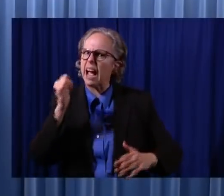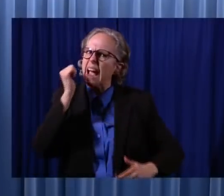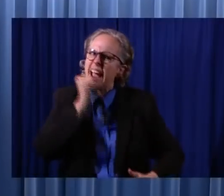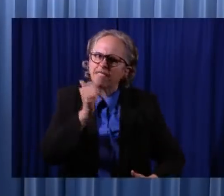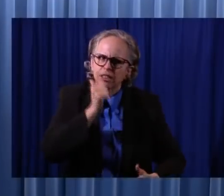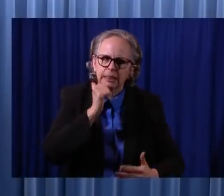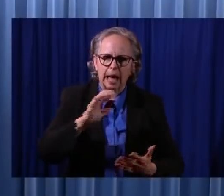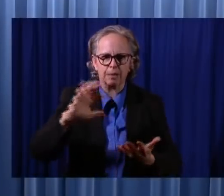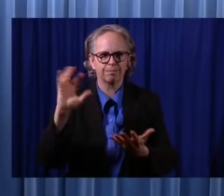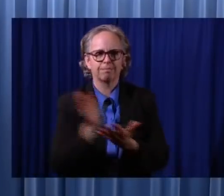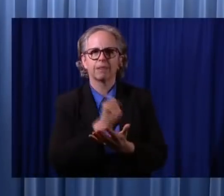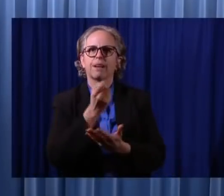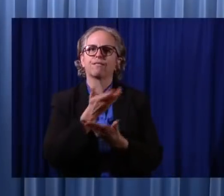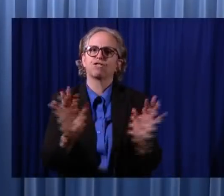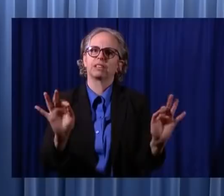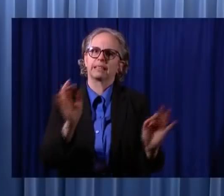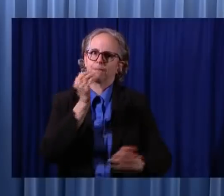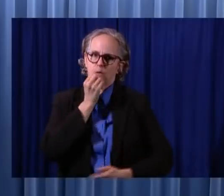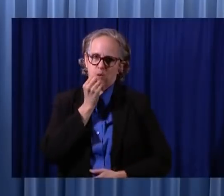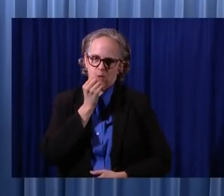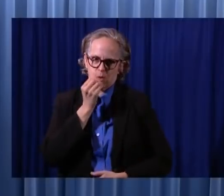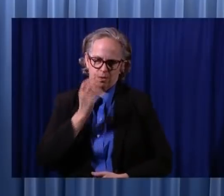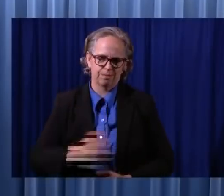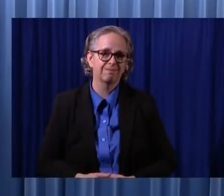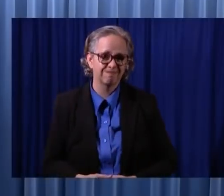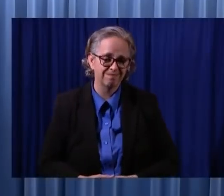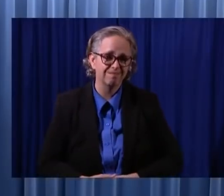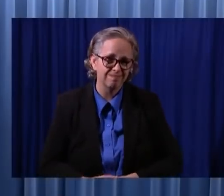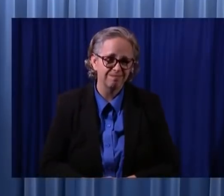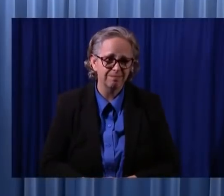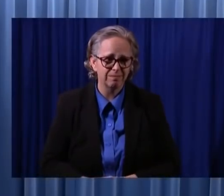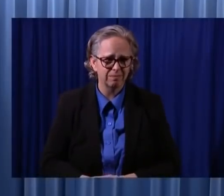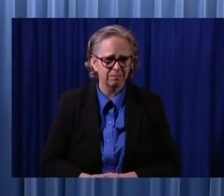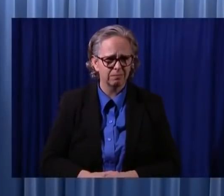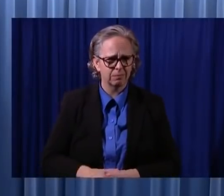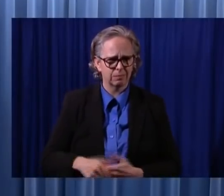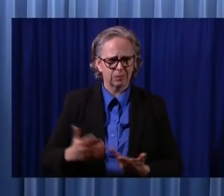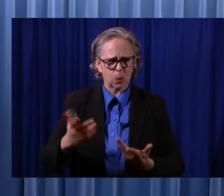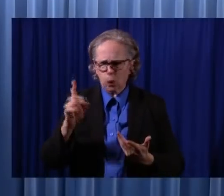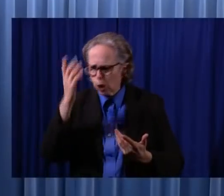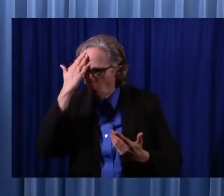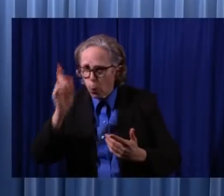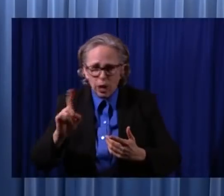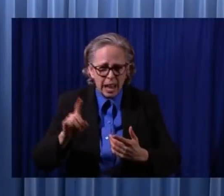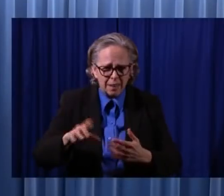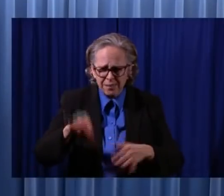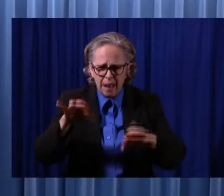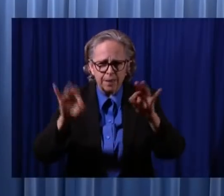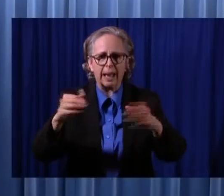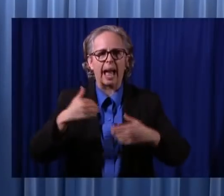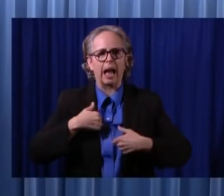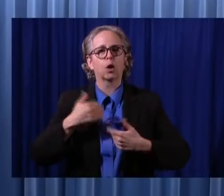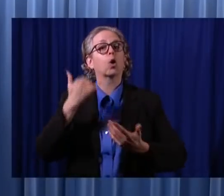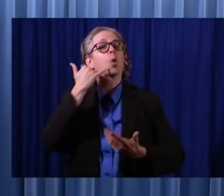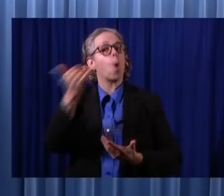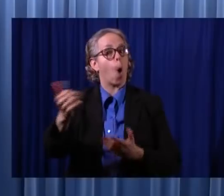LOOK A LITTLE DIFFERENT THIS YEAR THAT YOU MAY BE ONLY SERVING GRAB AND GO MEALS BUT,